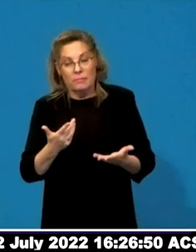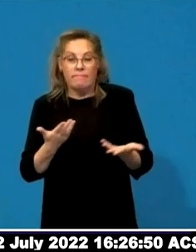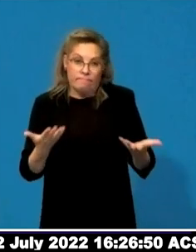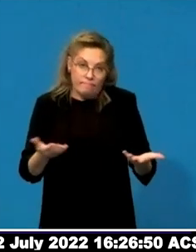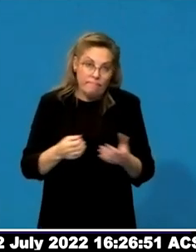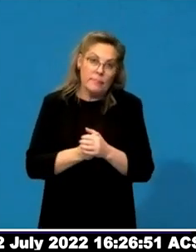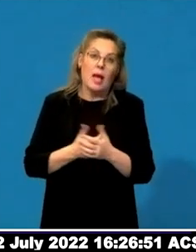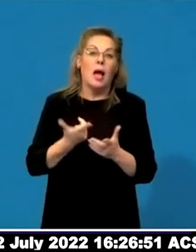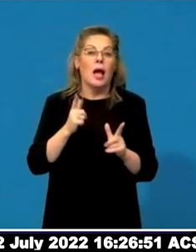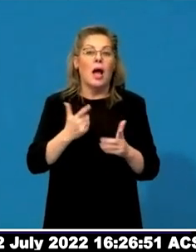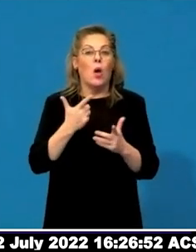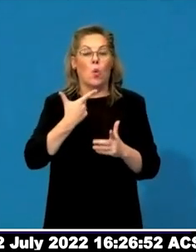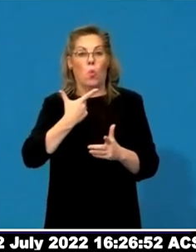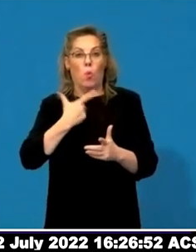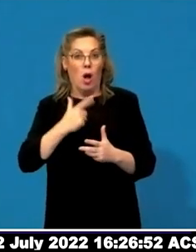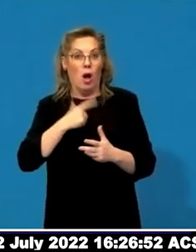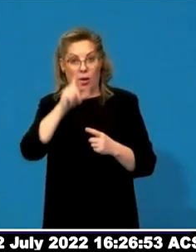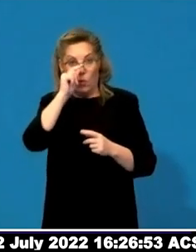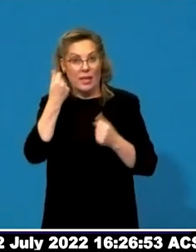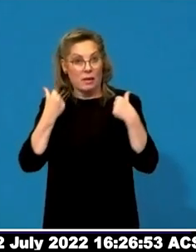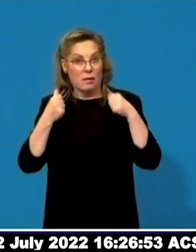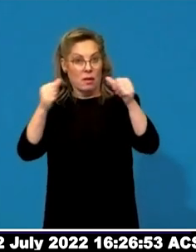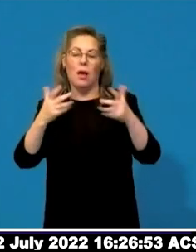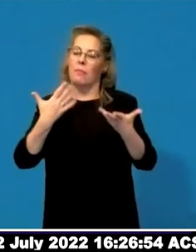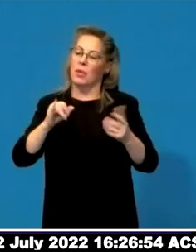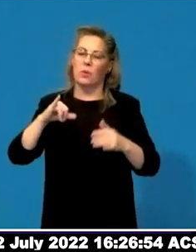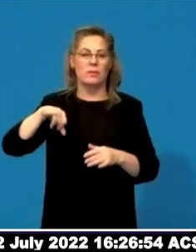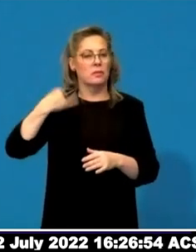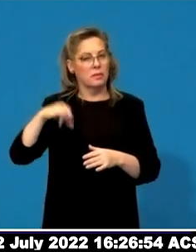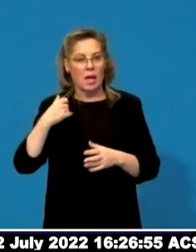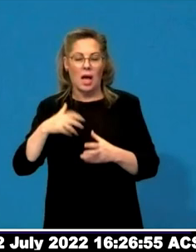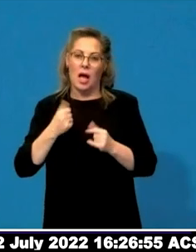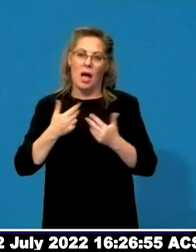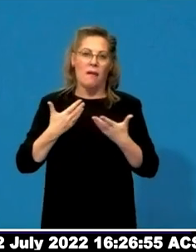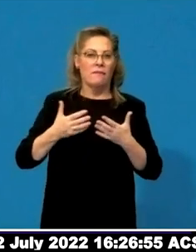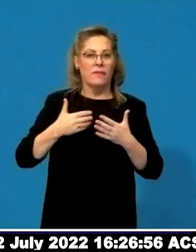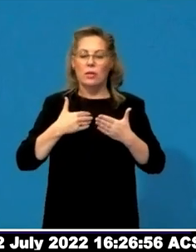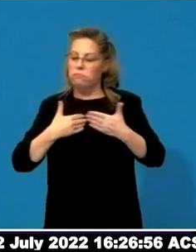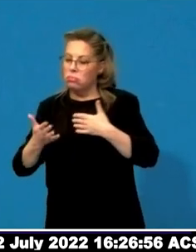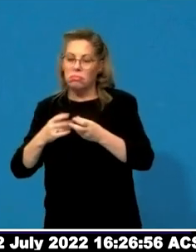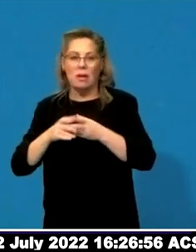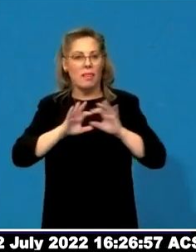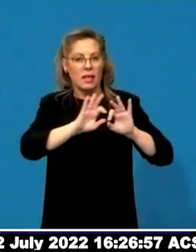and dedication of staff and of the Law in Order people, the interpreters that enable us to do that.